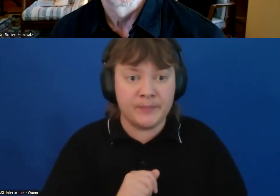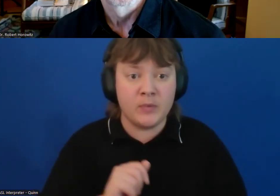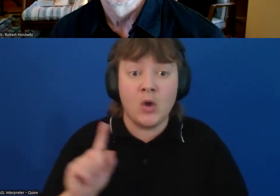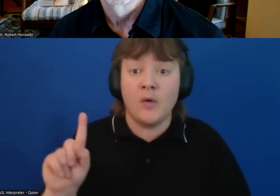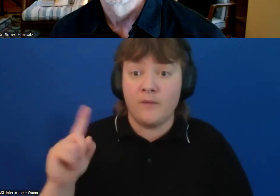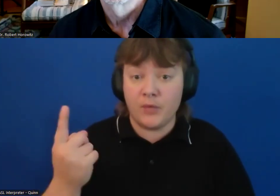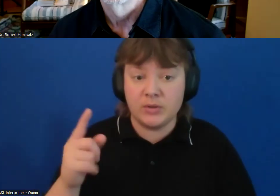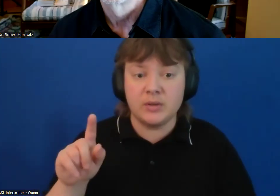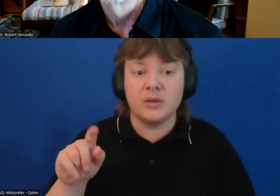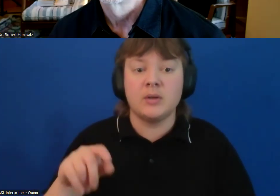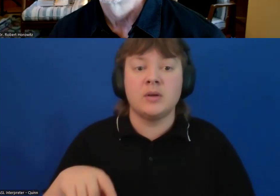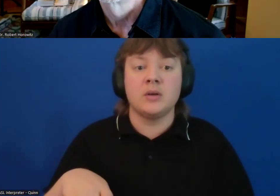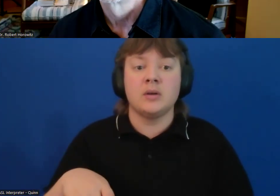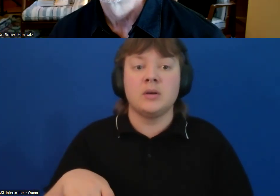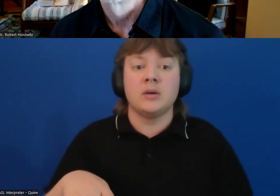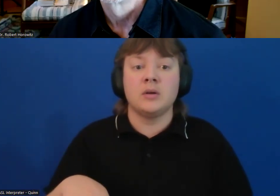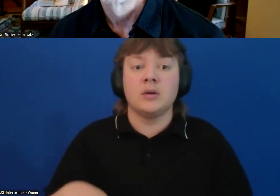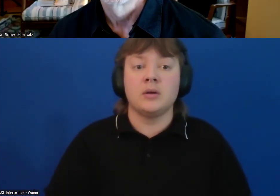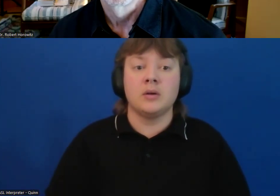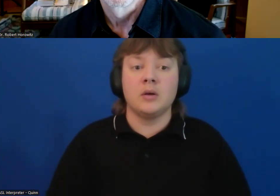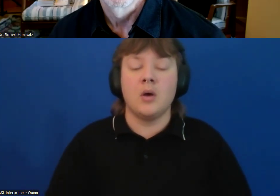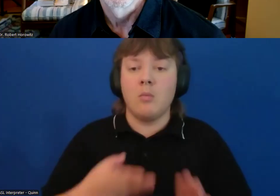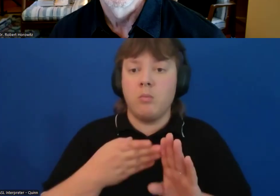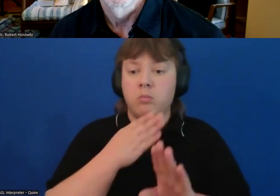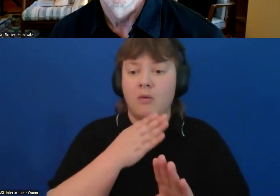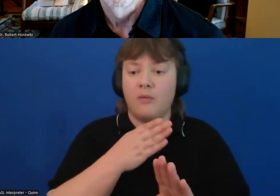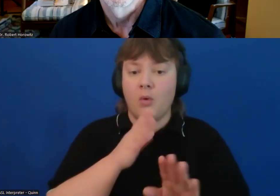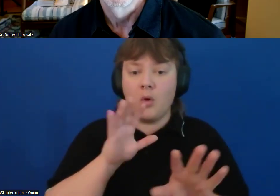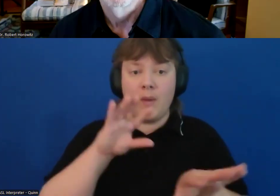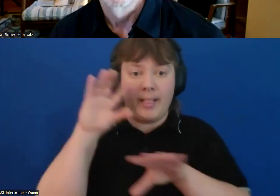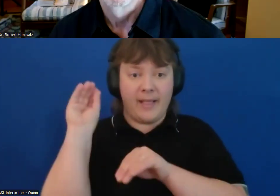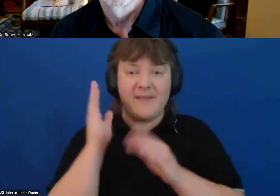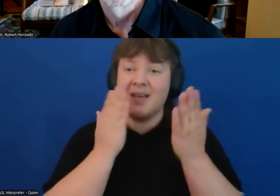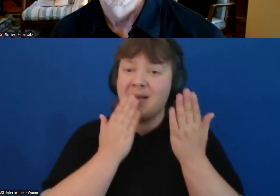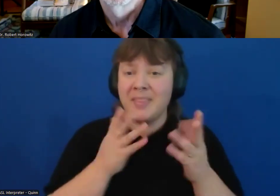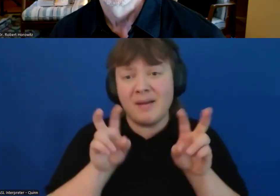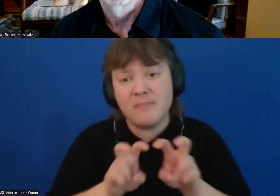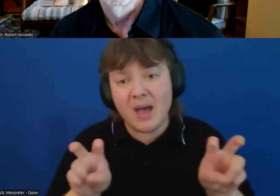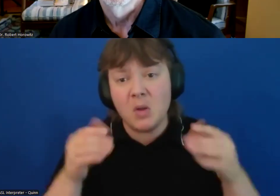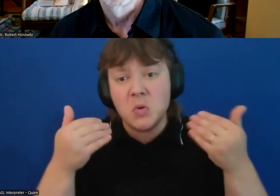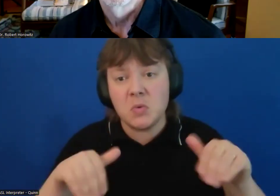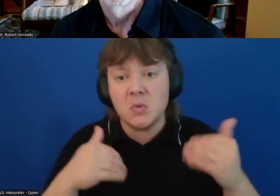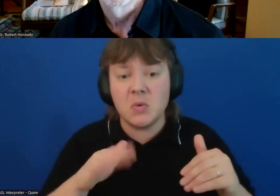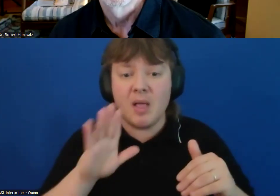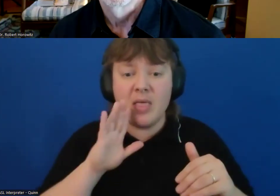of all before uh we uh leave I'll leave just to thank the panel for their excellent thoughts and